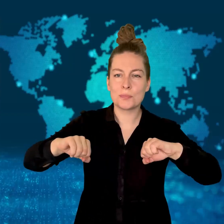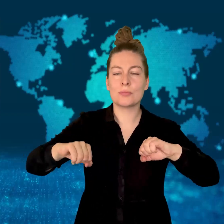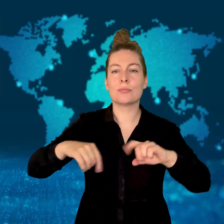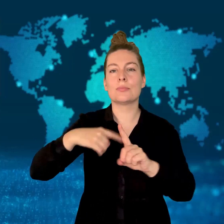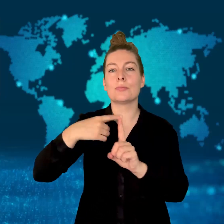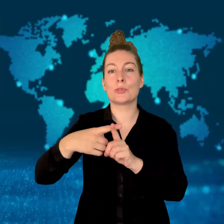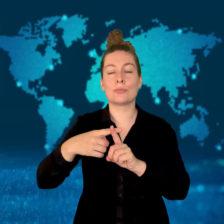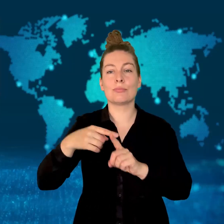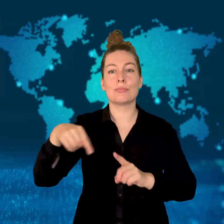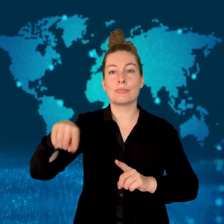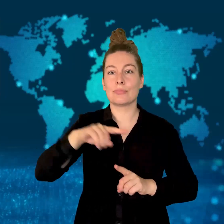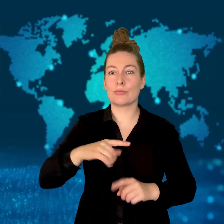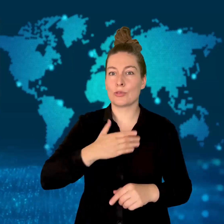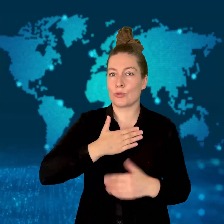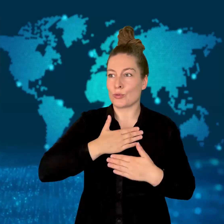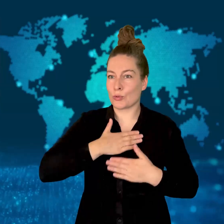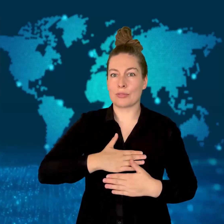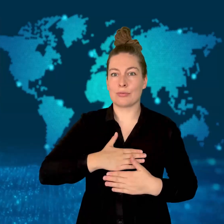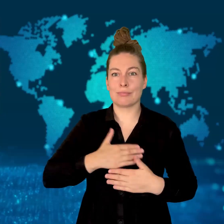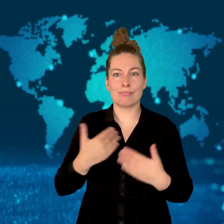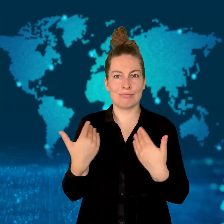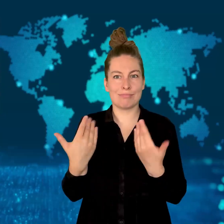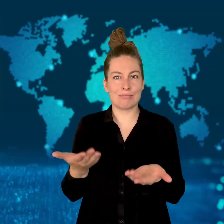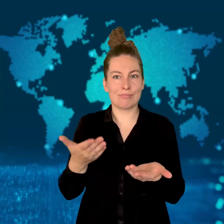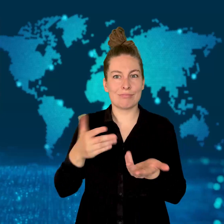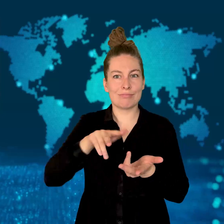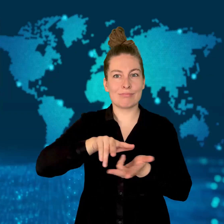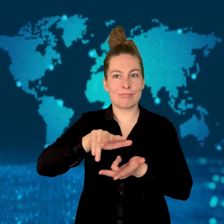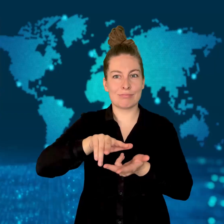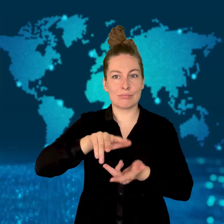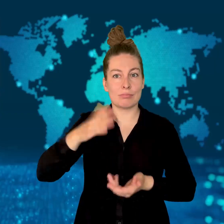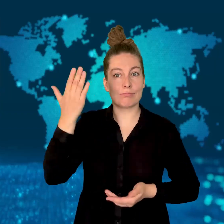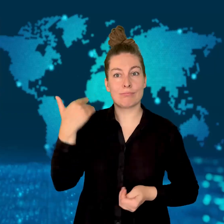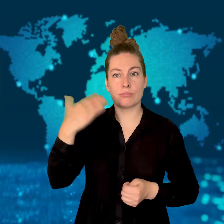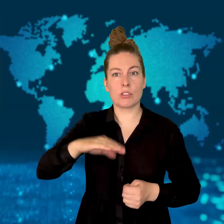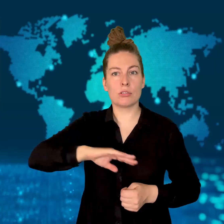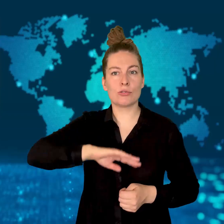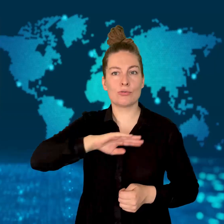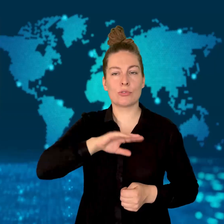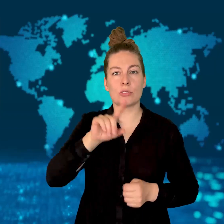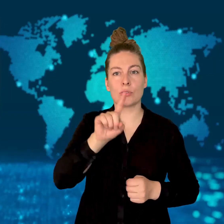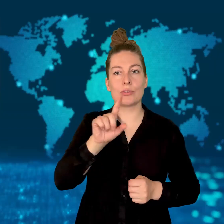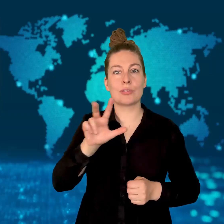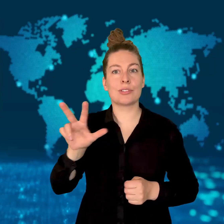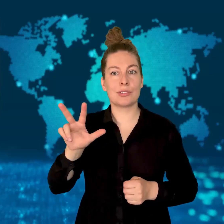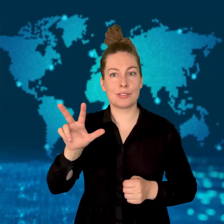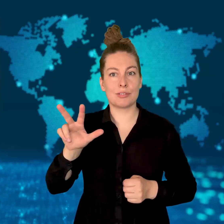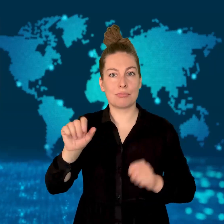from 13 to 16 years old.